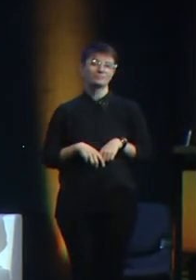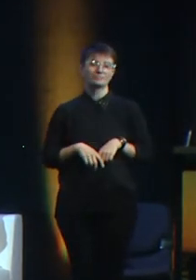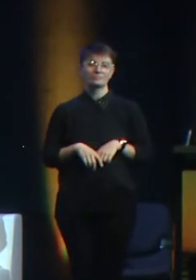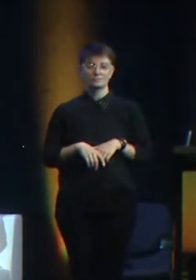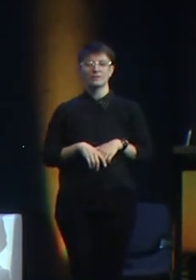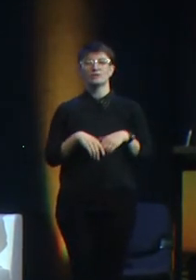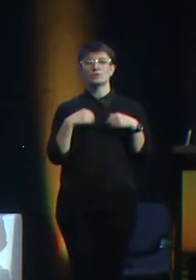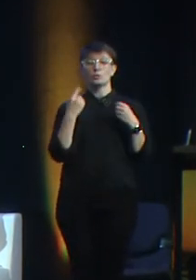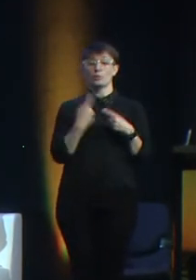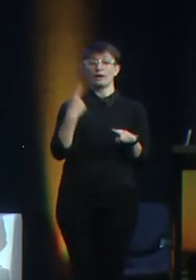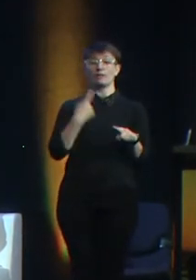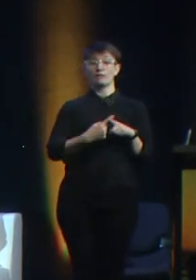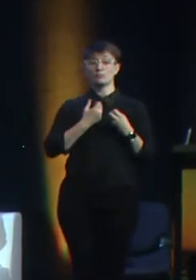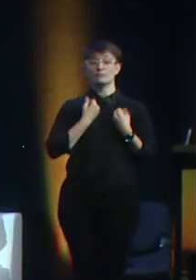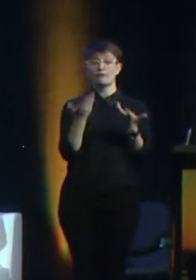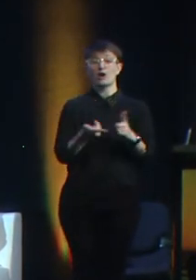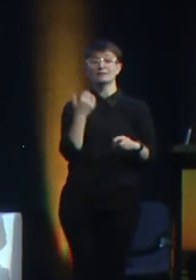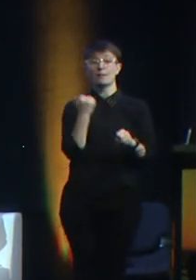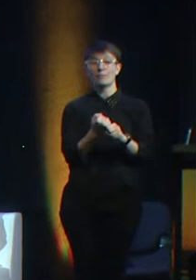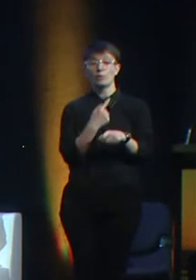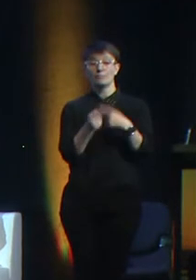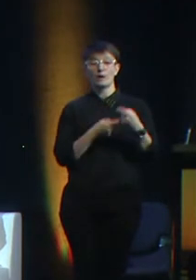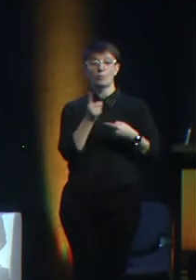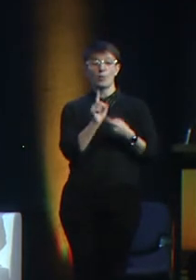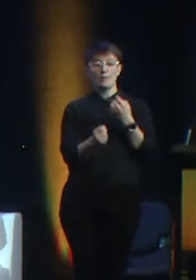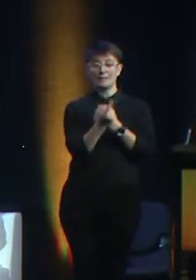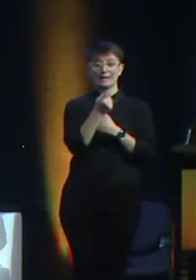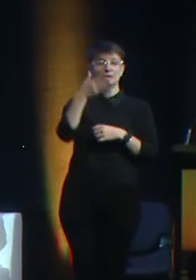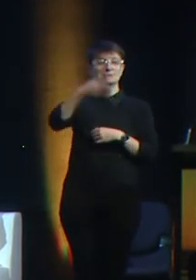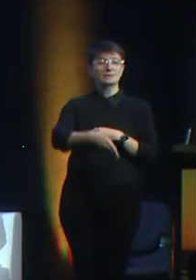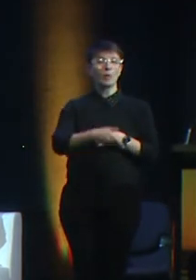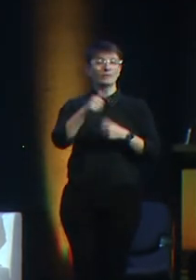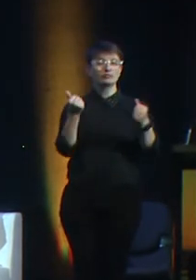you an example of what's happening in South Taranaki District Council, we've already gone